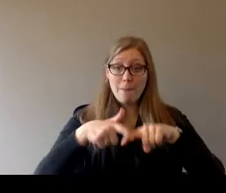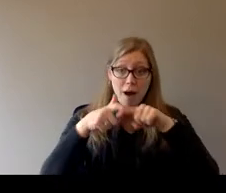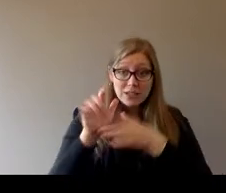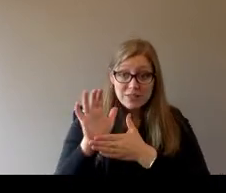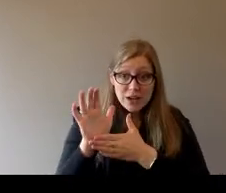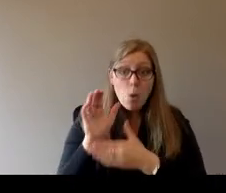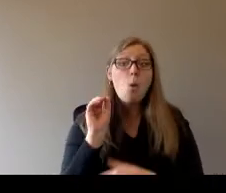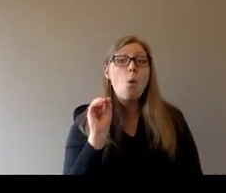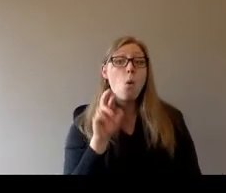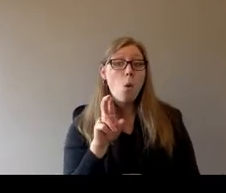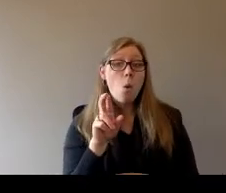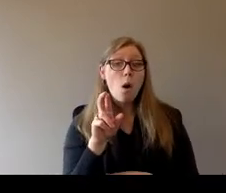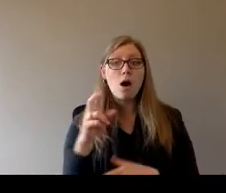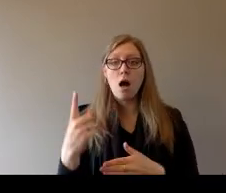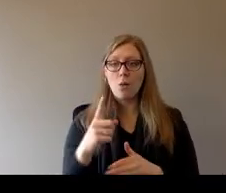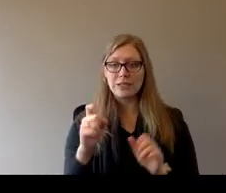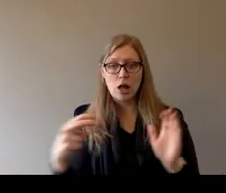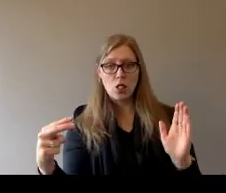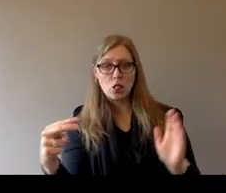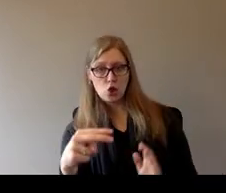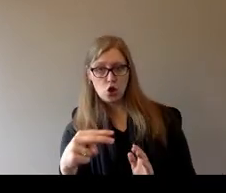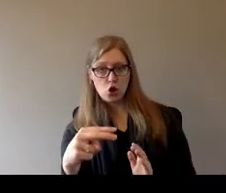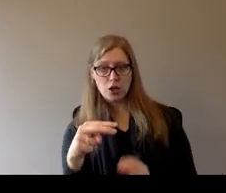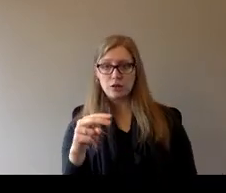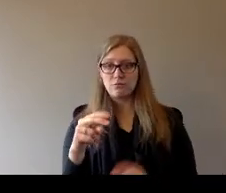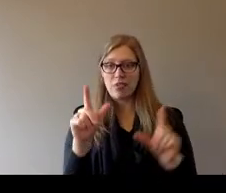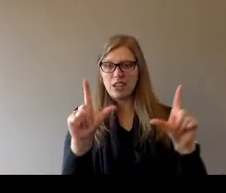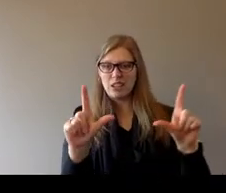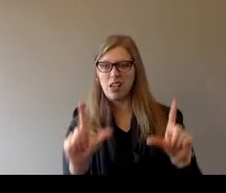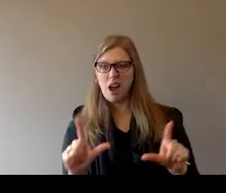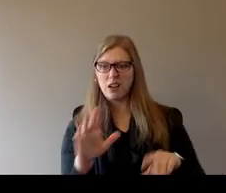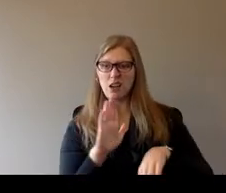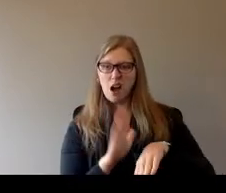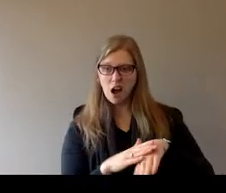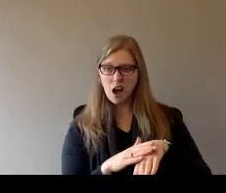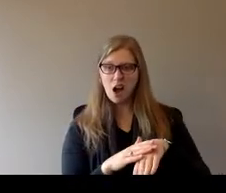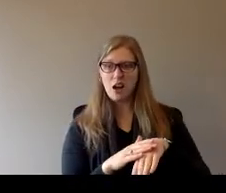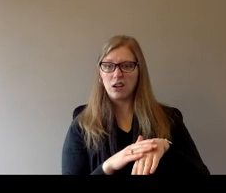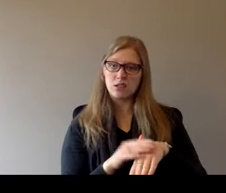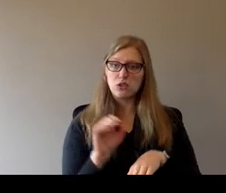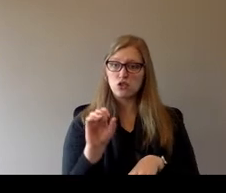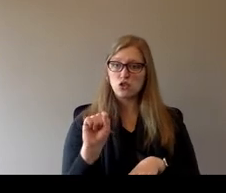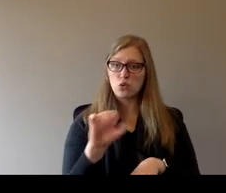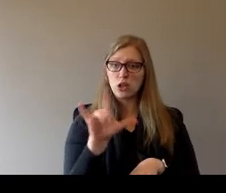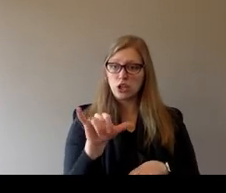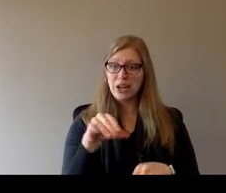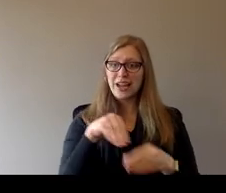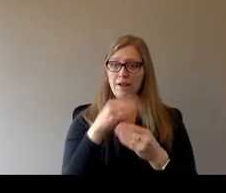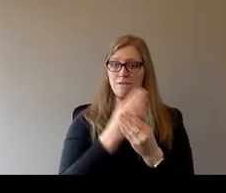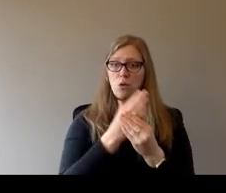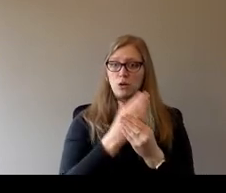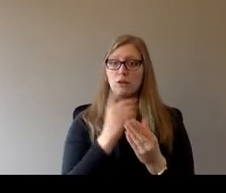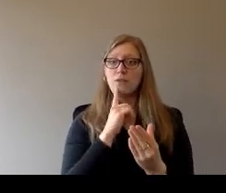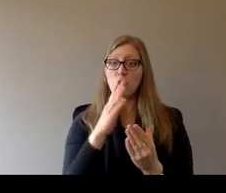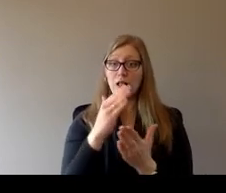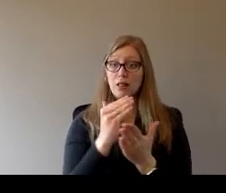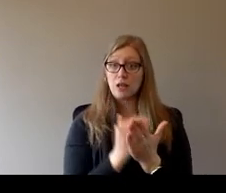or you can always refer to the slides within the lesson 1 folder. Alright.